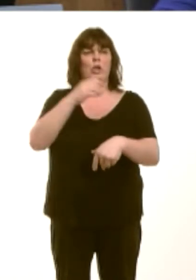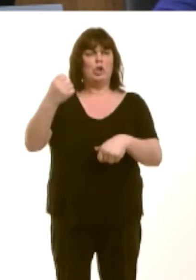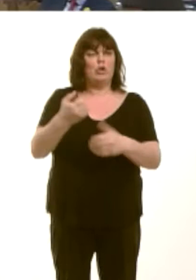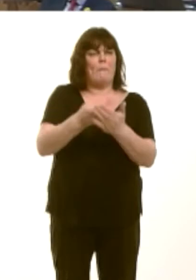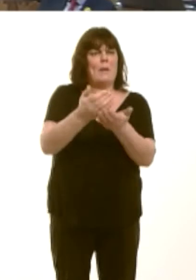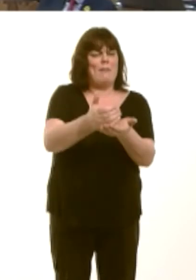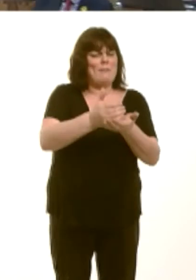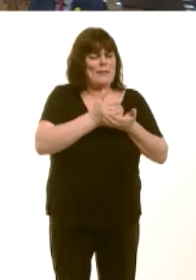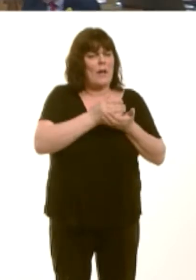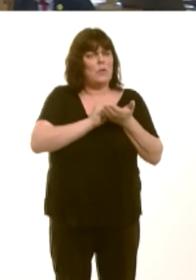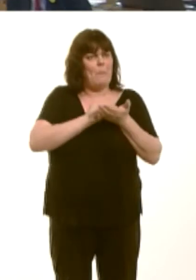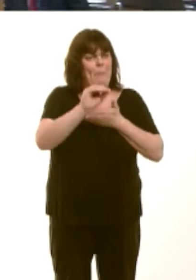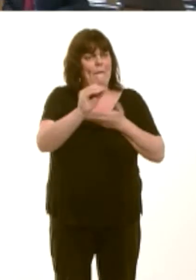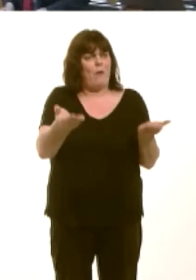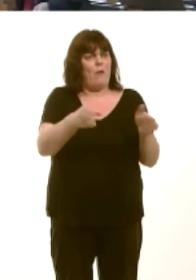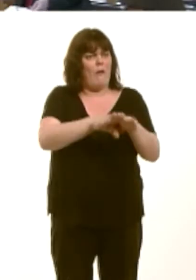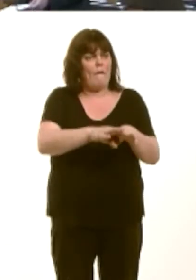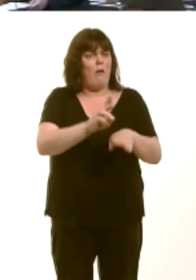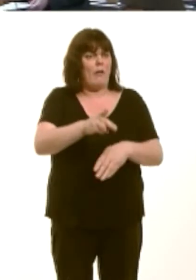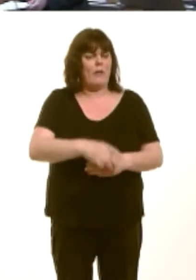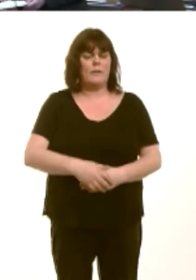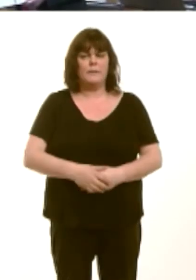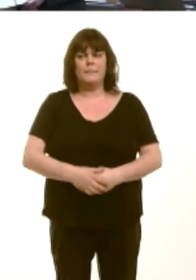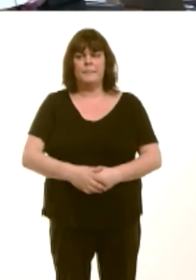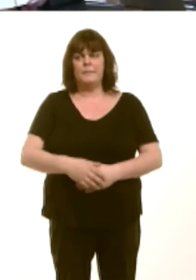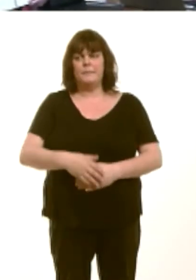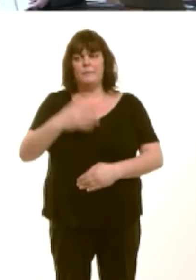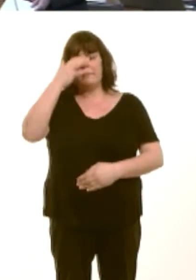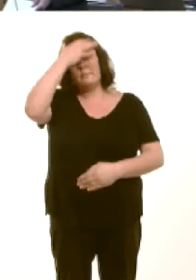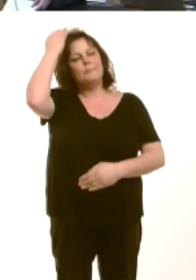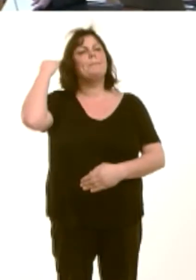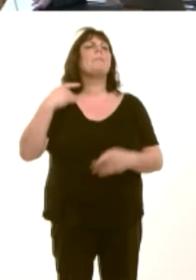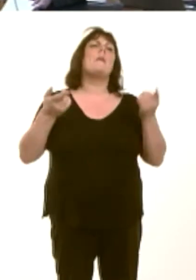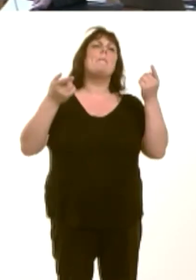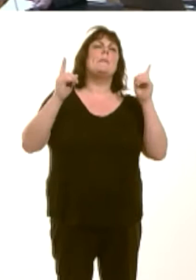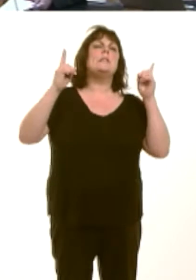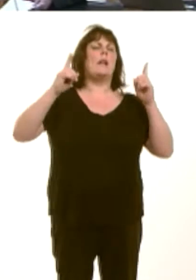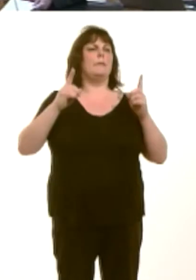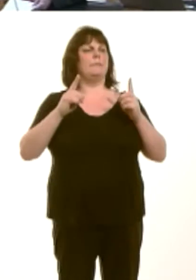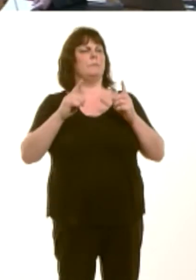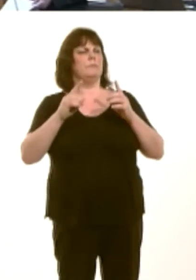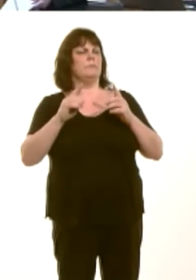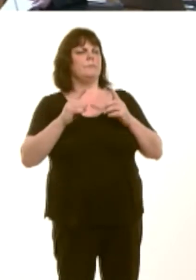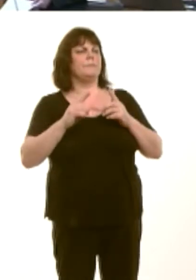David Rees: First Minister, when NRW was actually established, there was concern over its ability